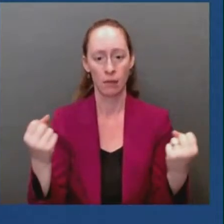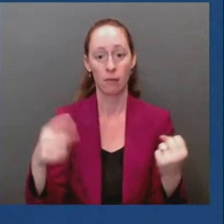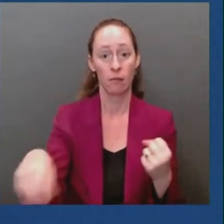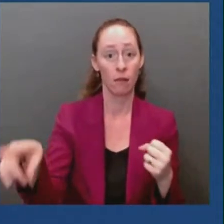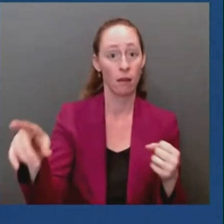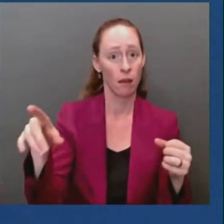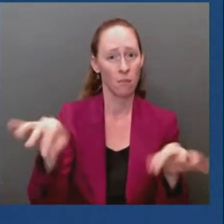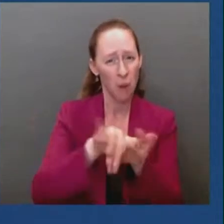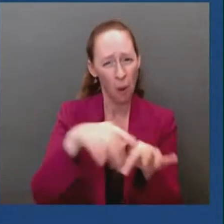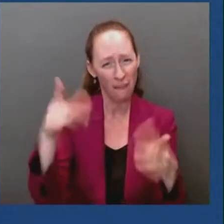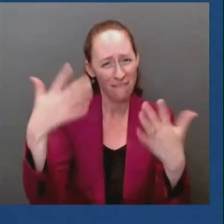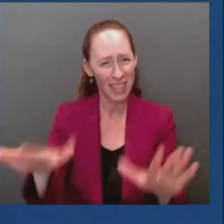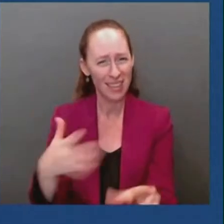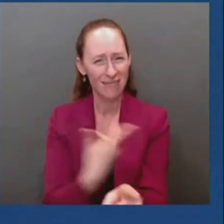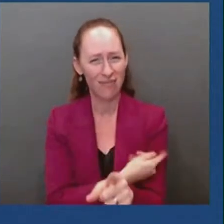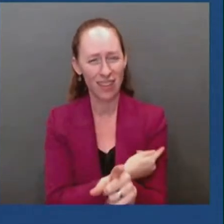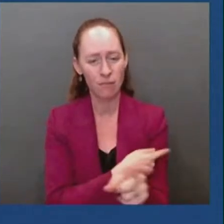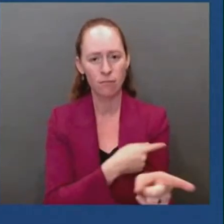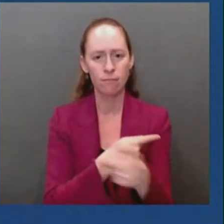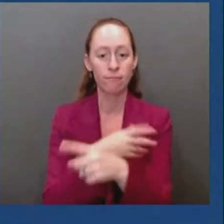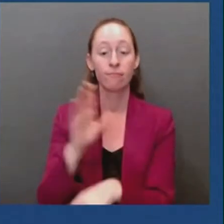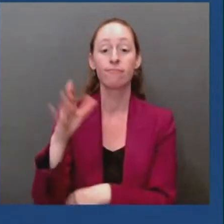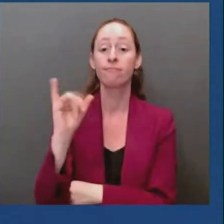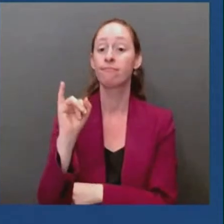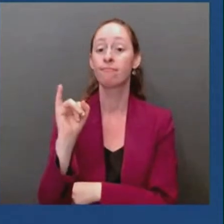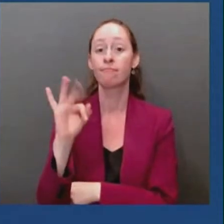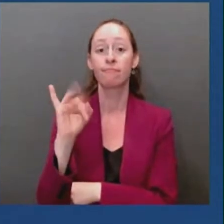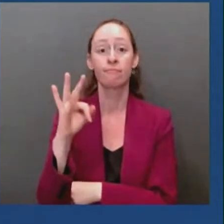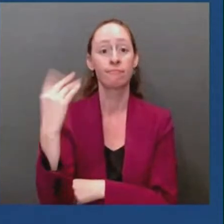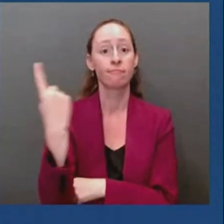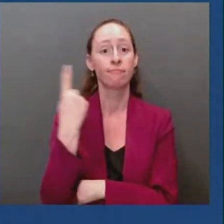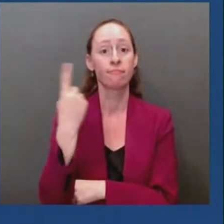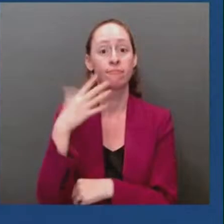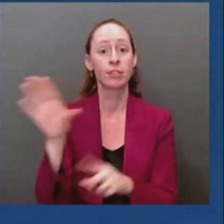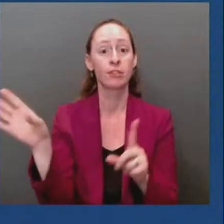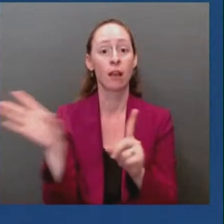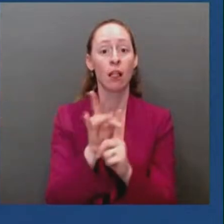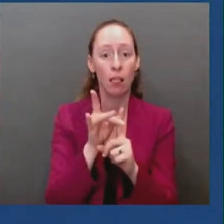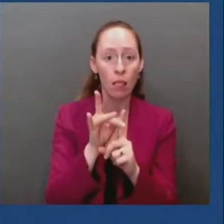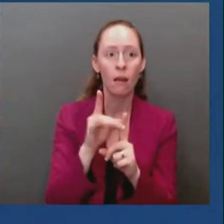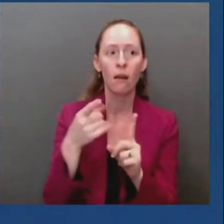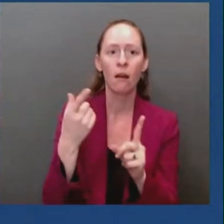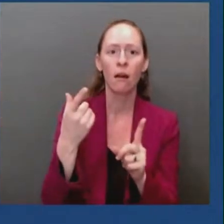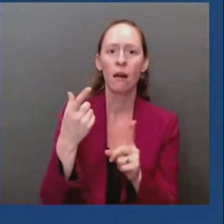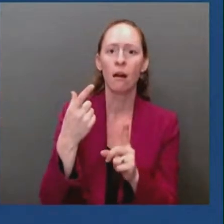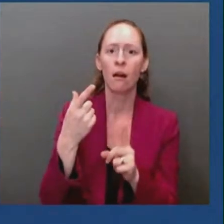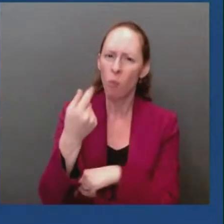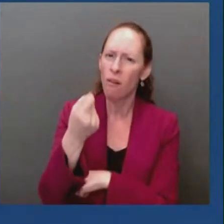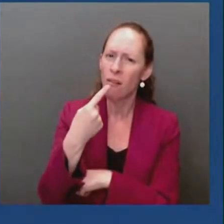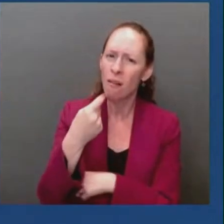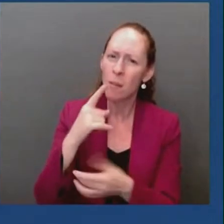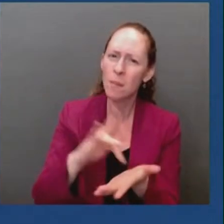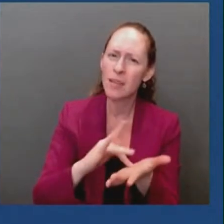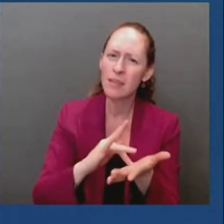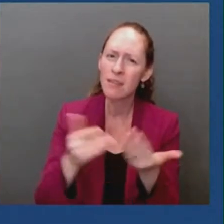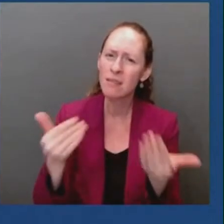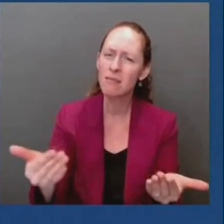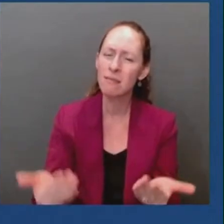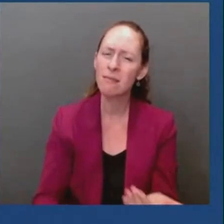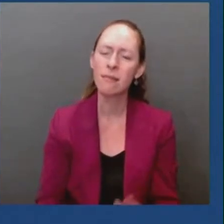ON THE VACCINES. PEOPLE GET TO TO THAT THEY HAVE A BREAKTHROUGH INFECTION.